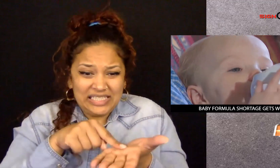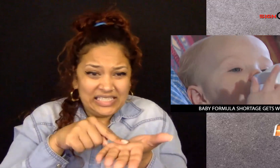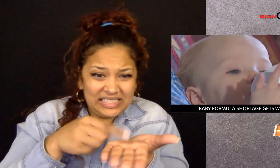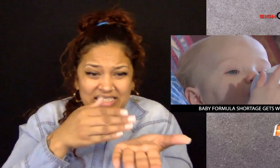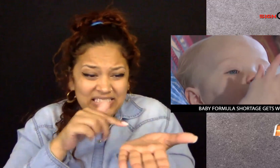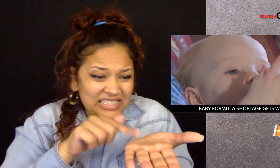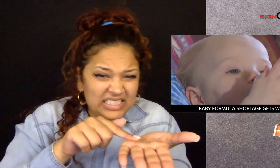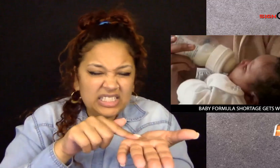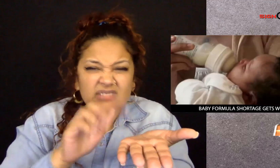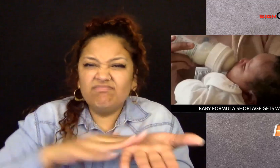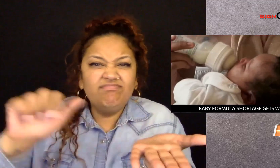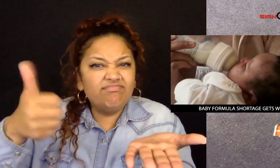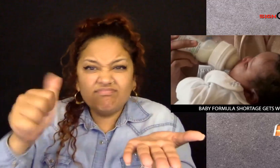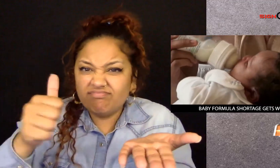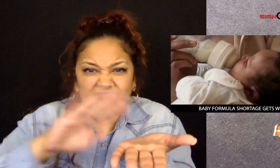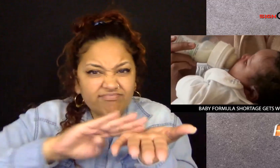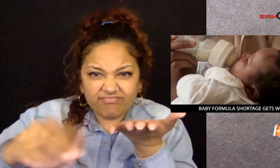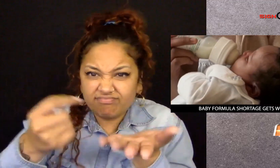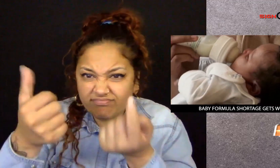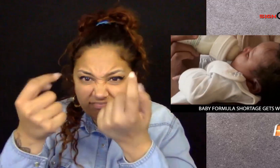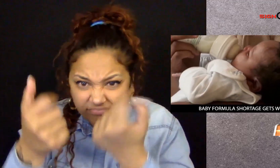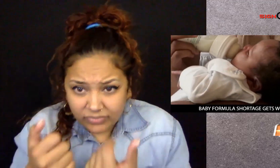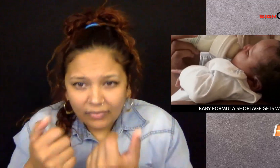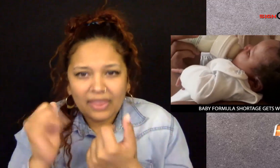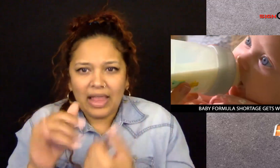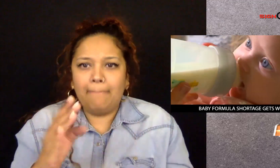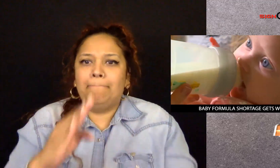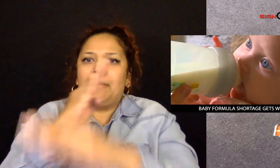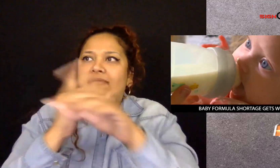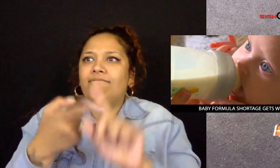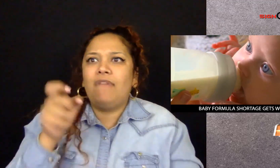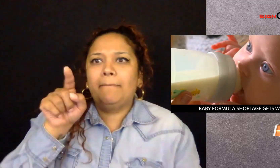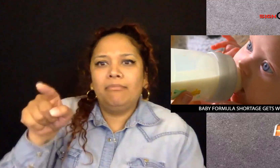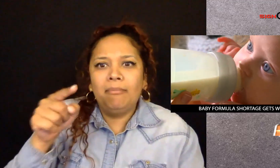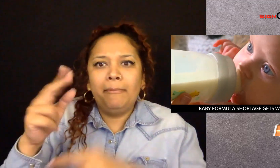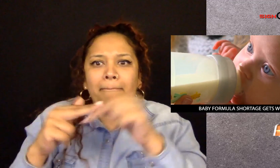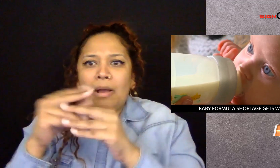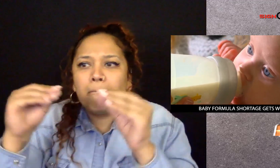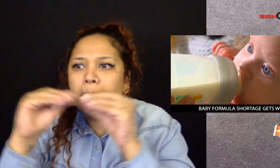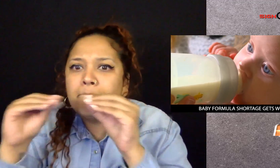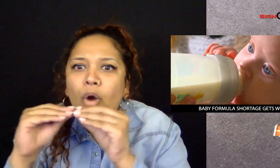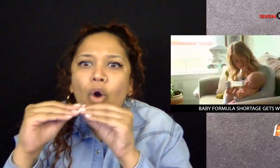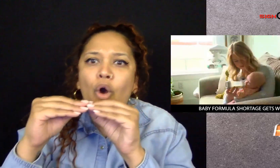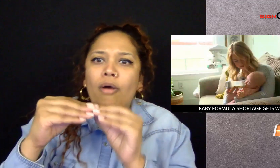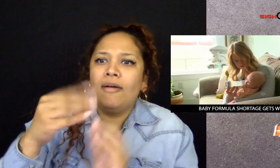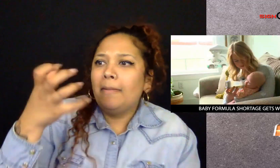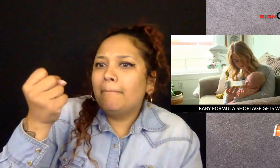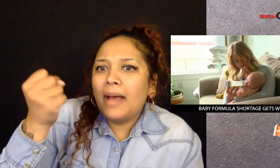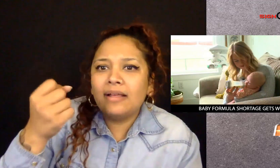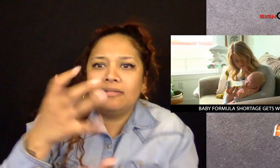challenges inflation and product recalls have all prevented formulas from hitting store